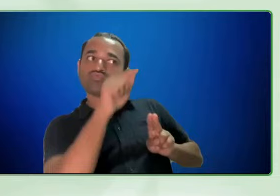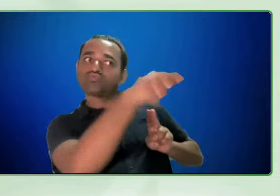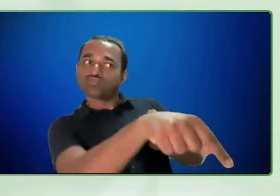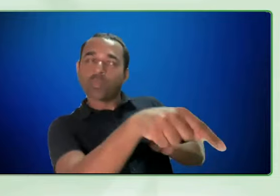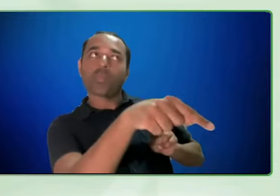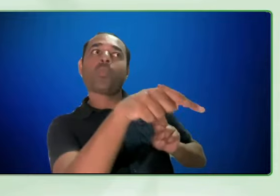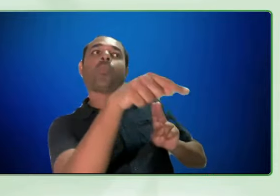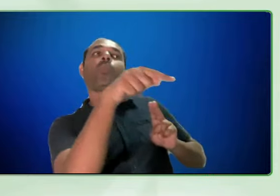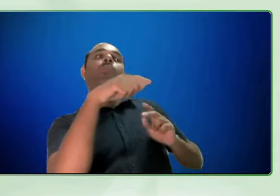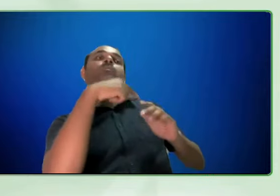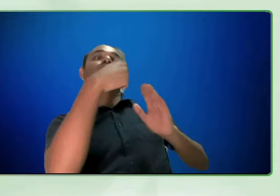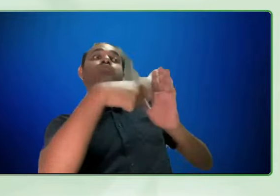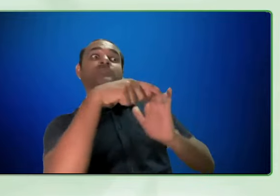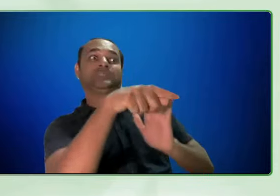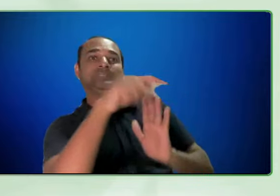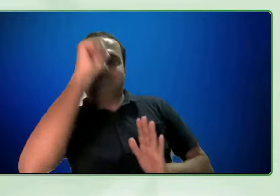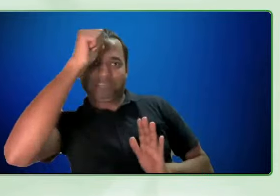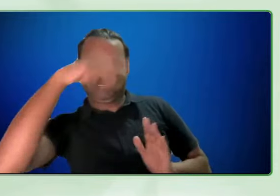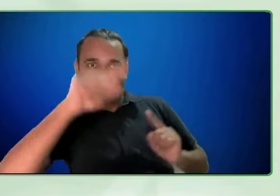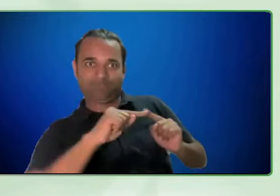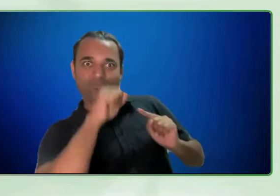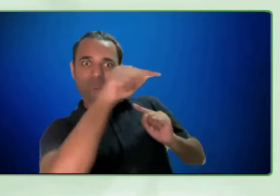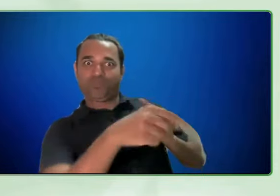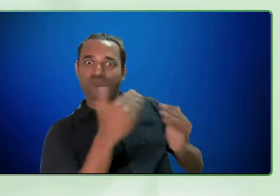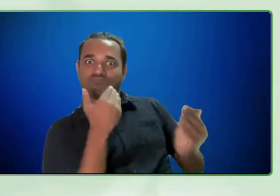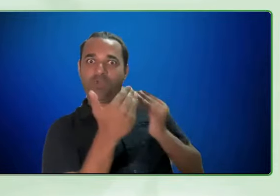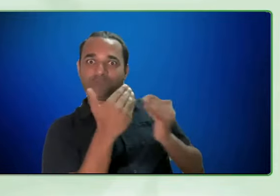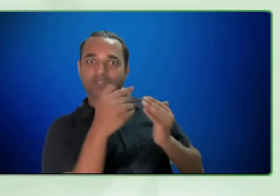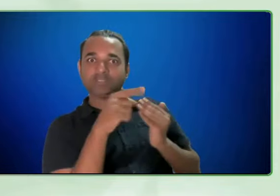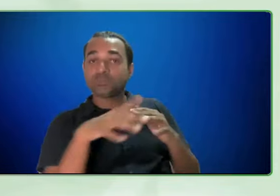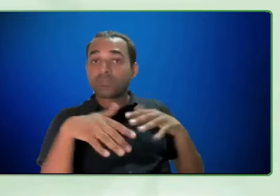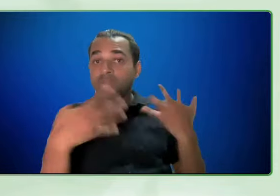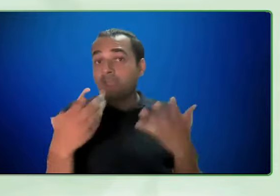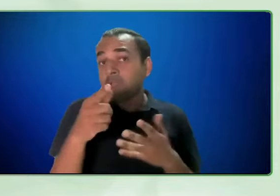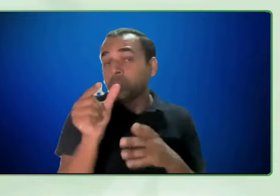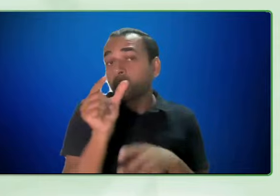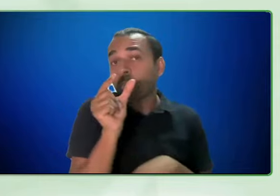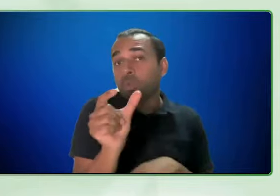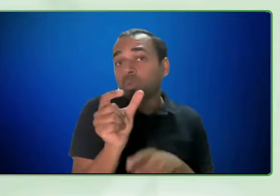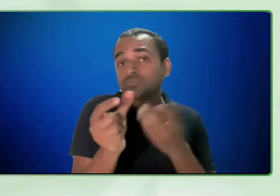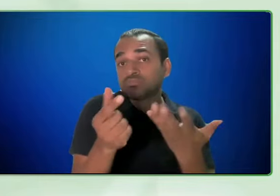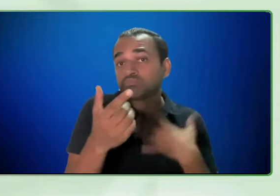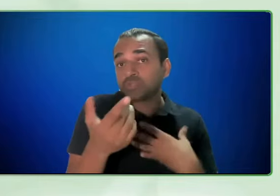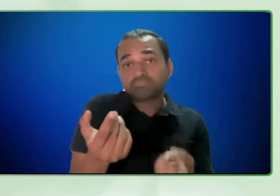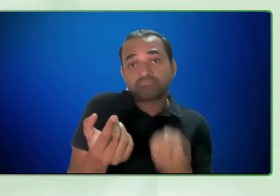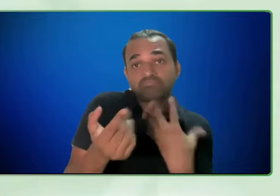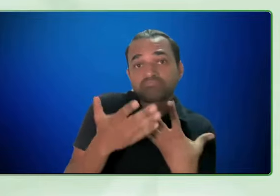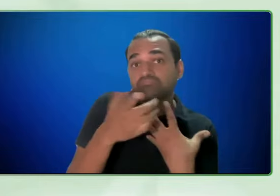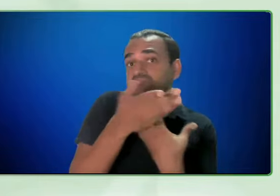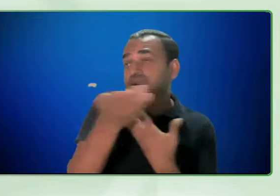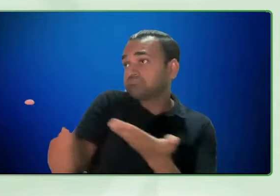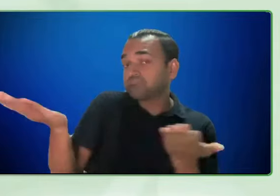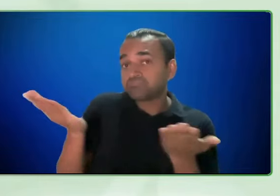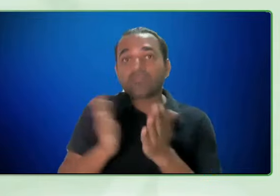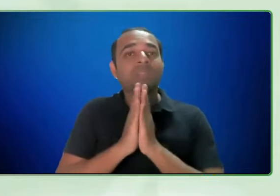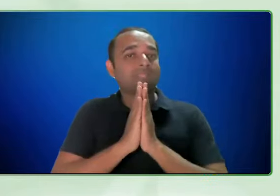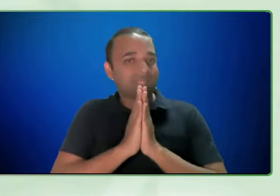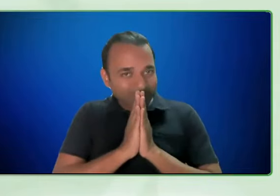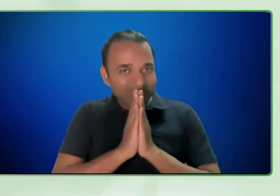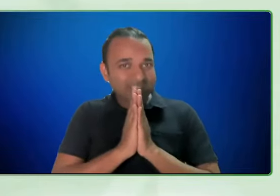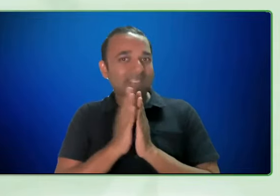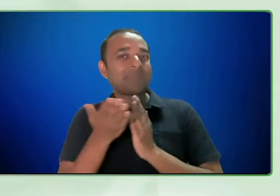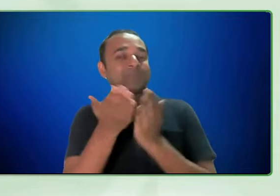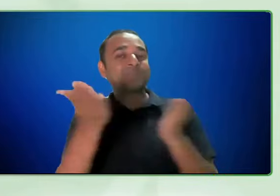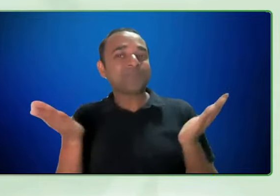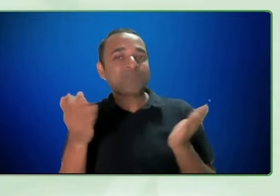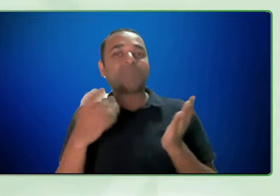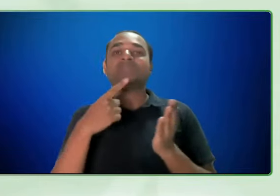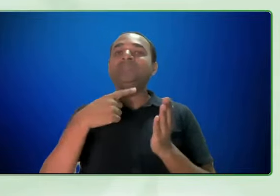the fireside chat. The date will be announced but it will be end of September/October.